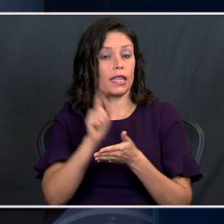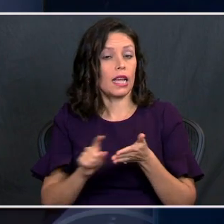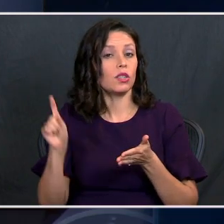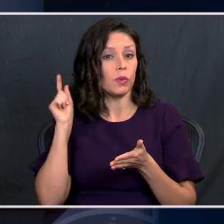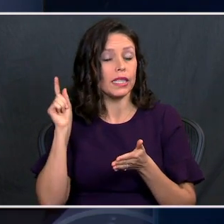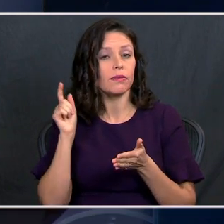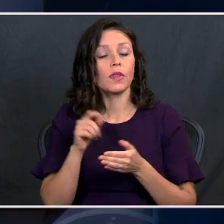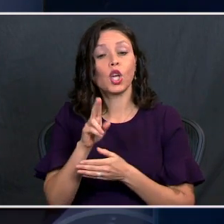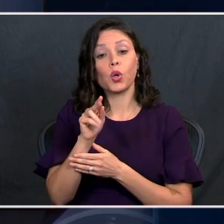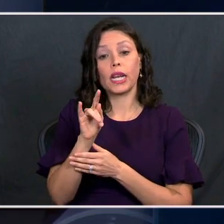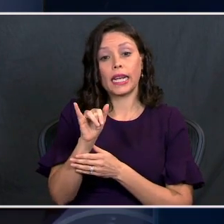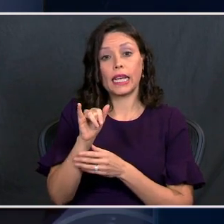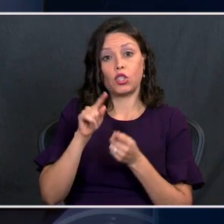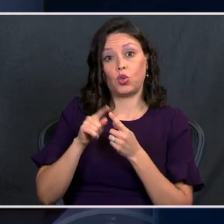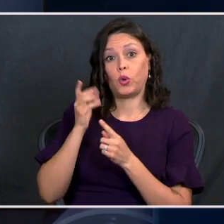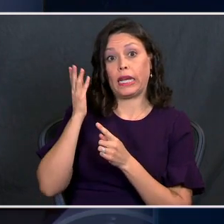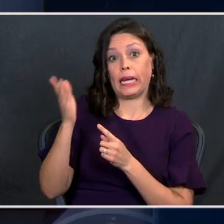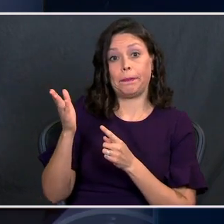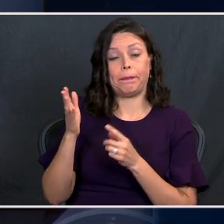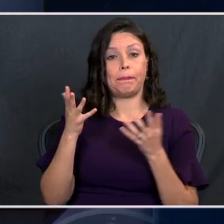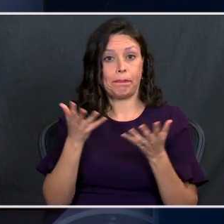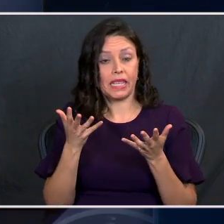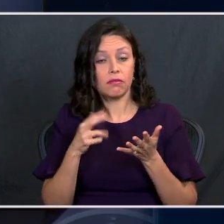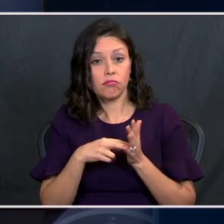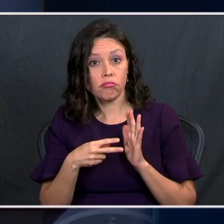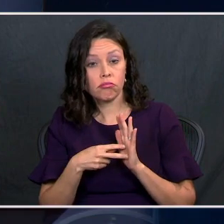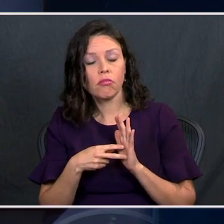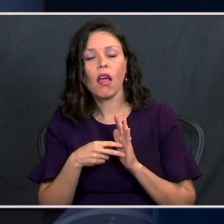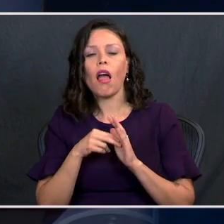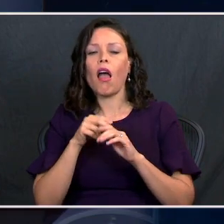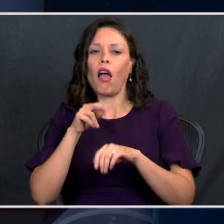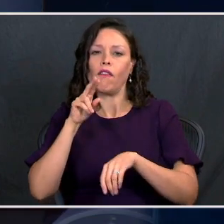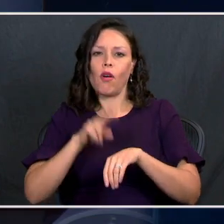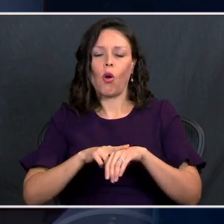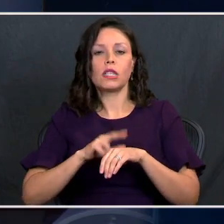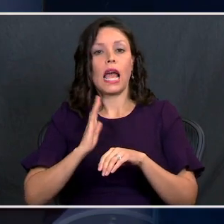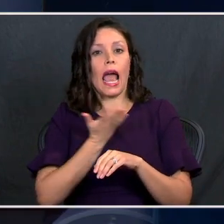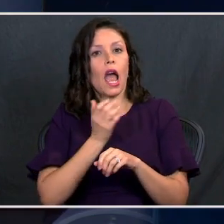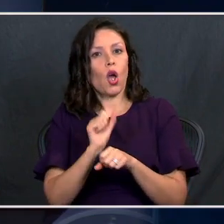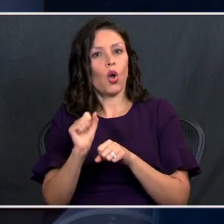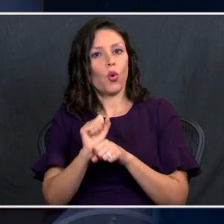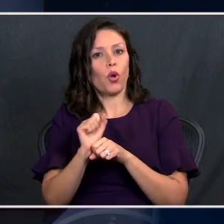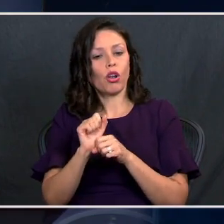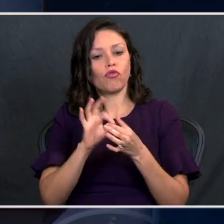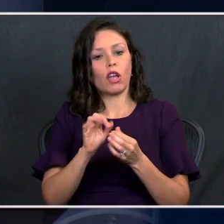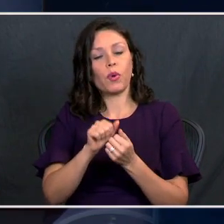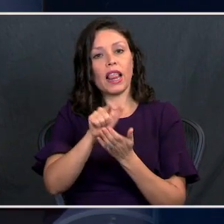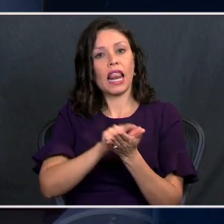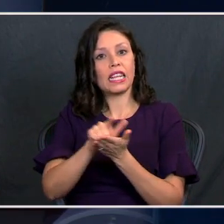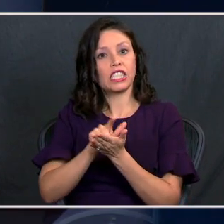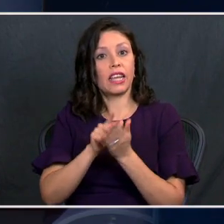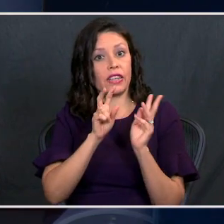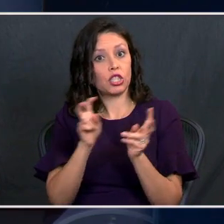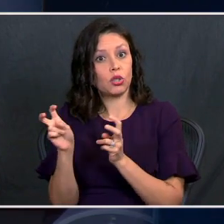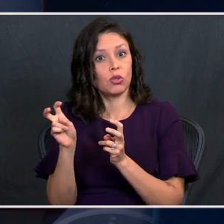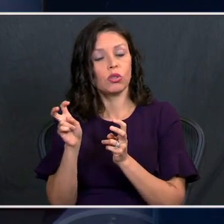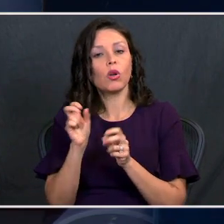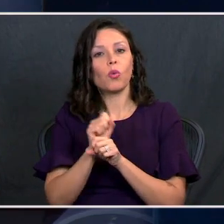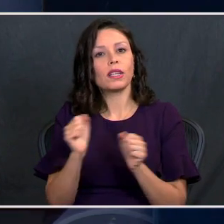So, "unity," to him, means, of course, approaching our work on legislative issues through a bipartisan lens,